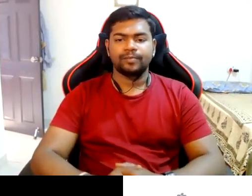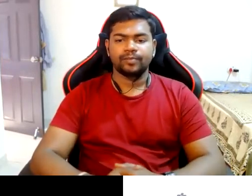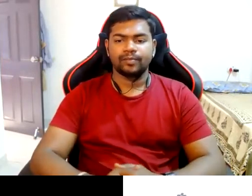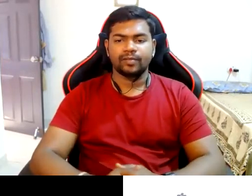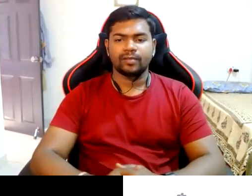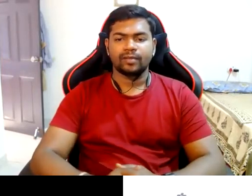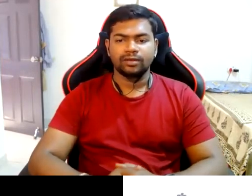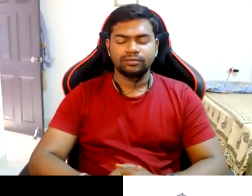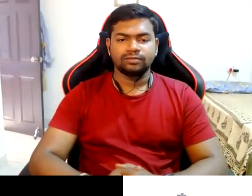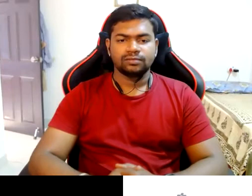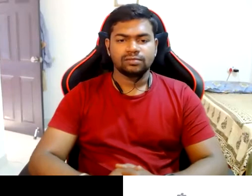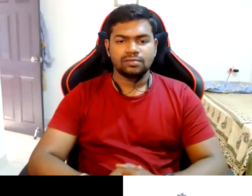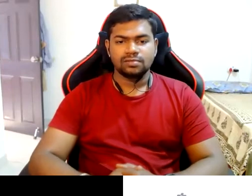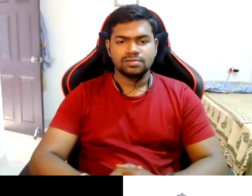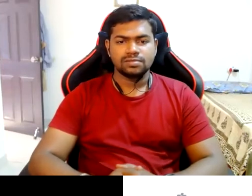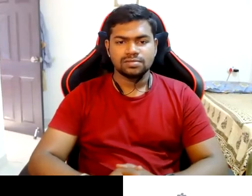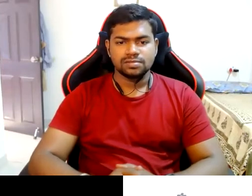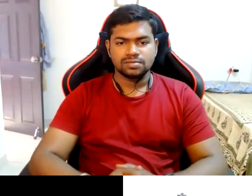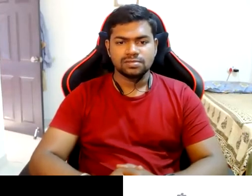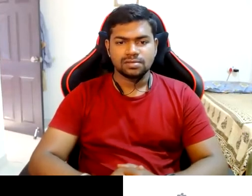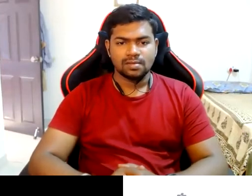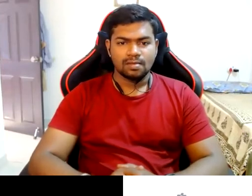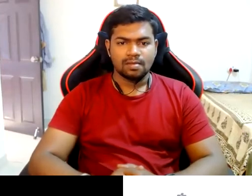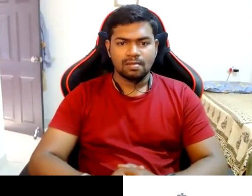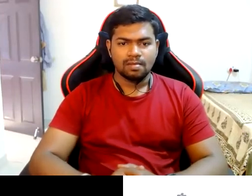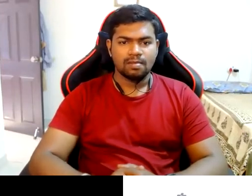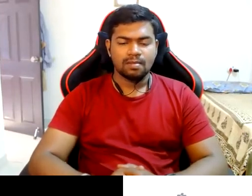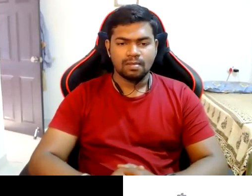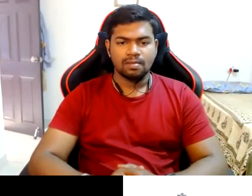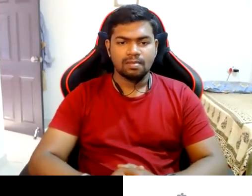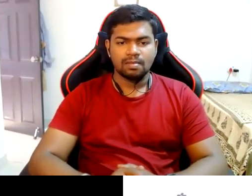When I began working in Symantec it was really dificult.